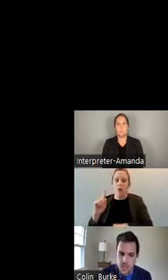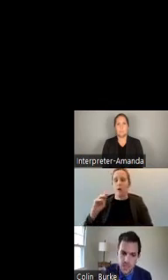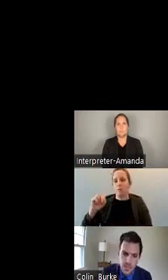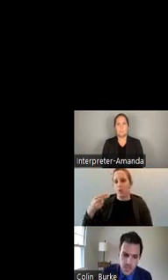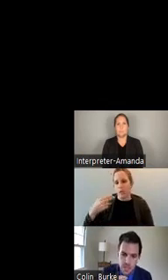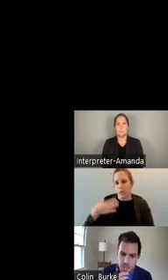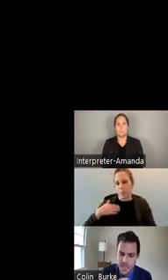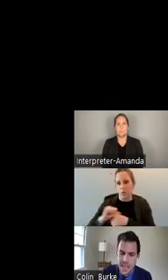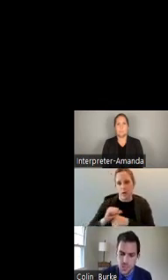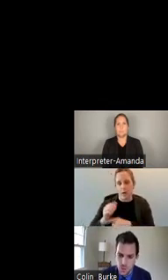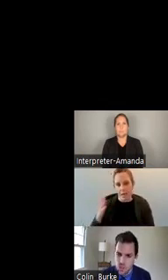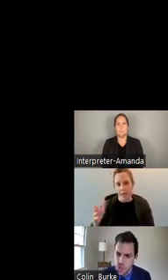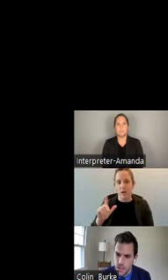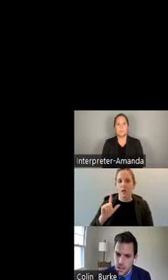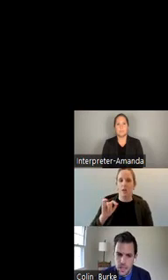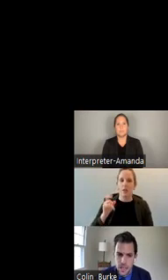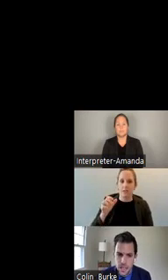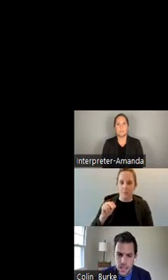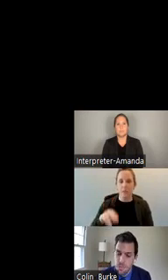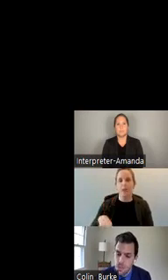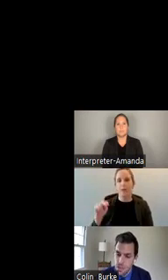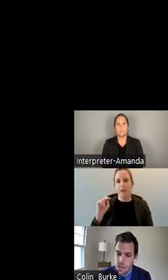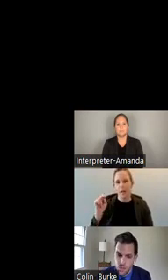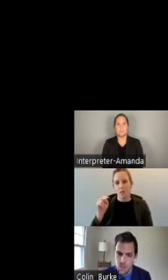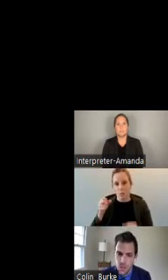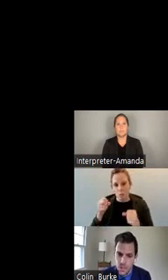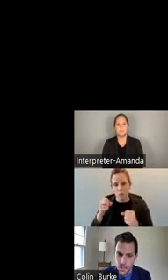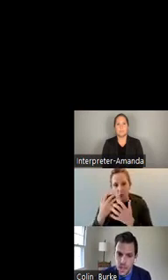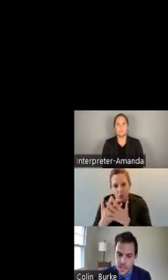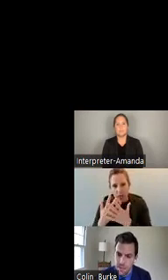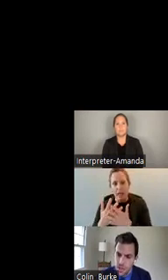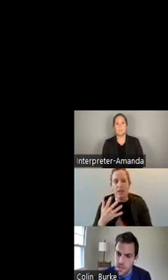at the Lindemann at the national Street jail and especially in a large student clinic at St Francis